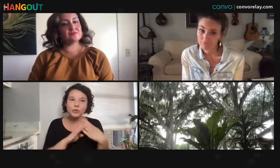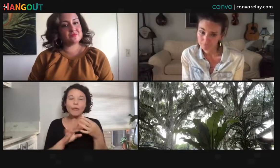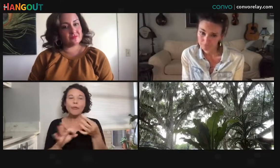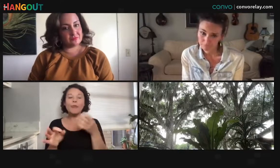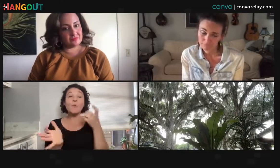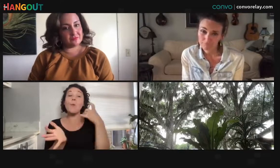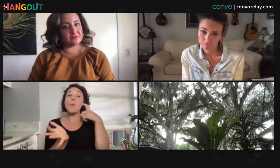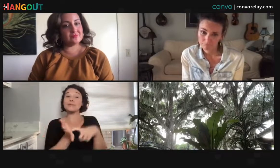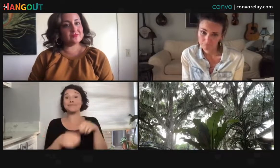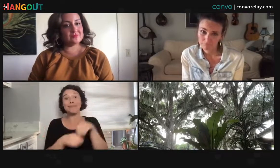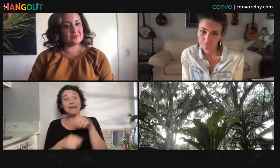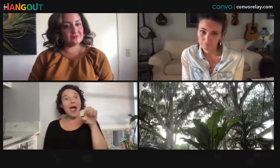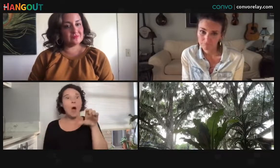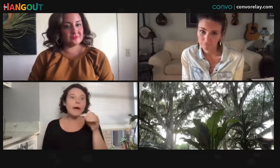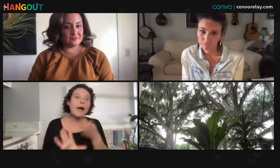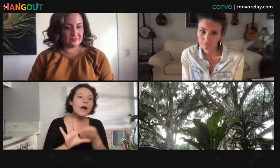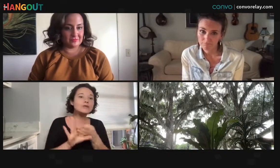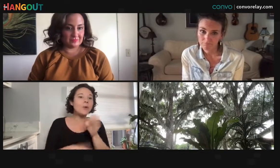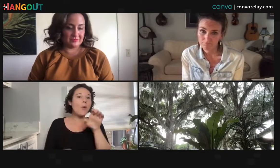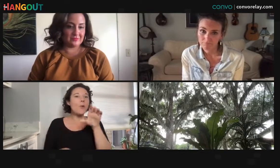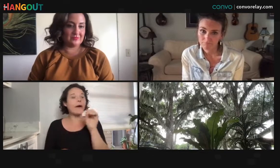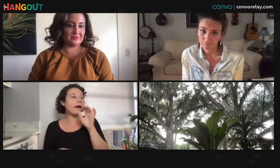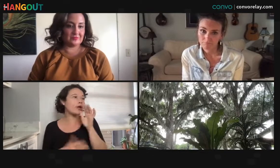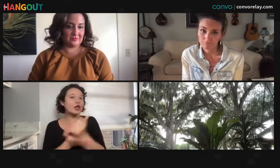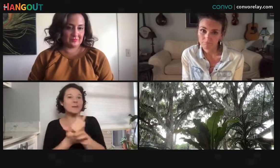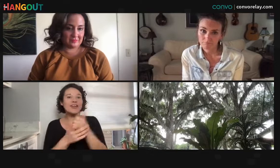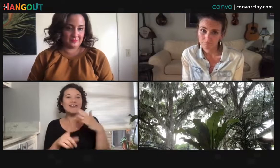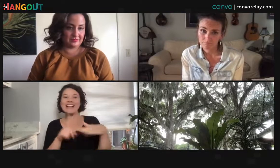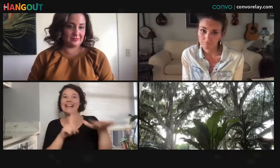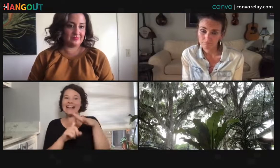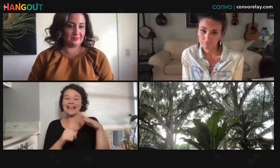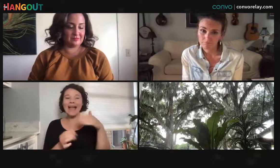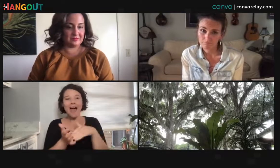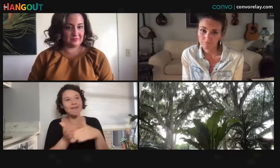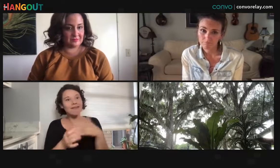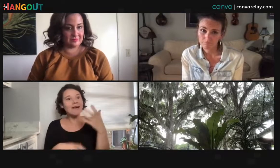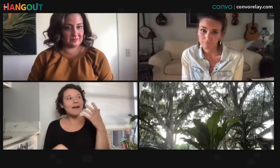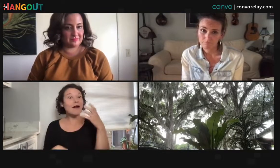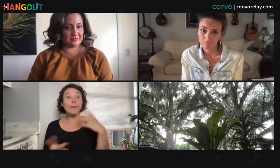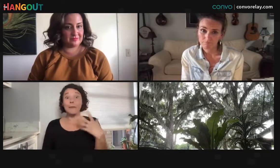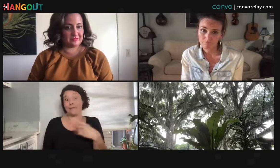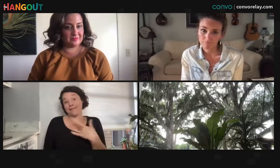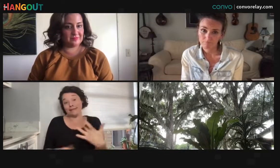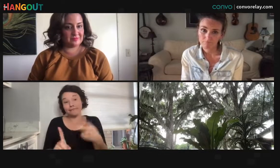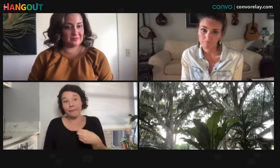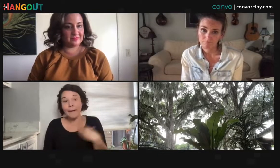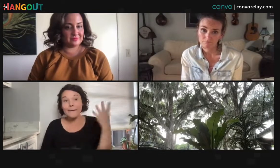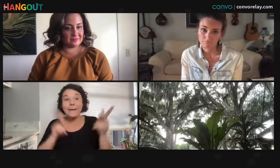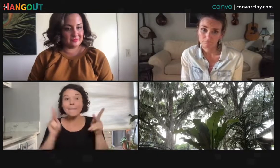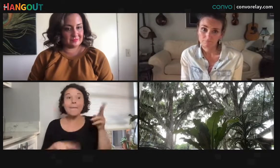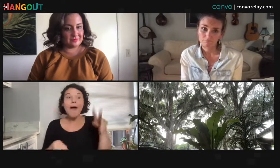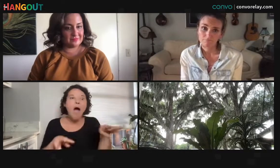to explore your roots your heritage what's prominent in your community oftentimes with an ecotherapy